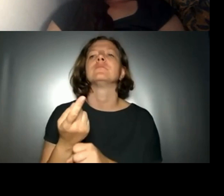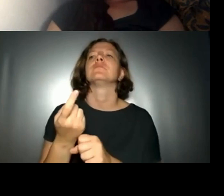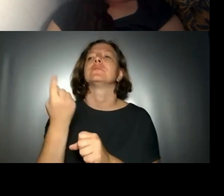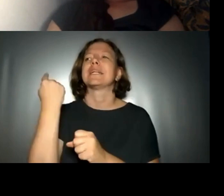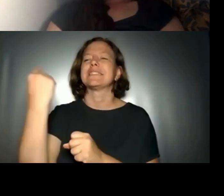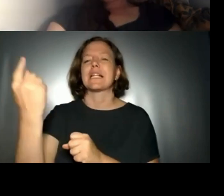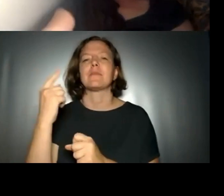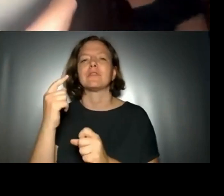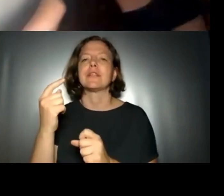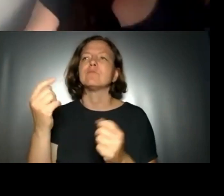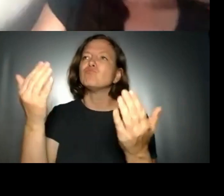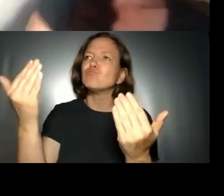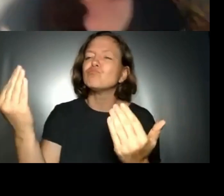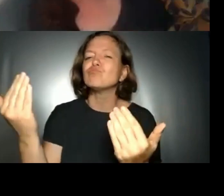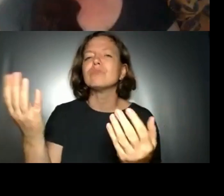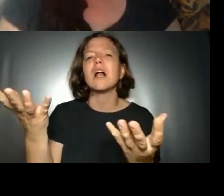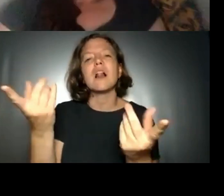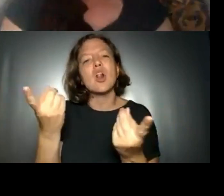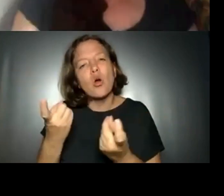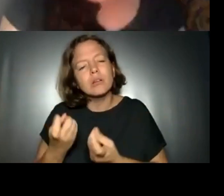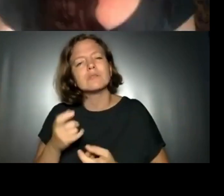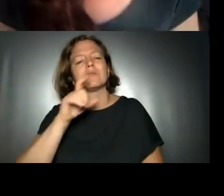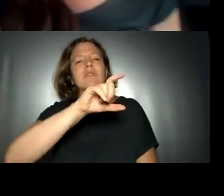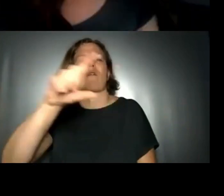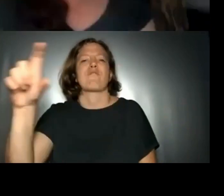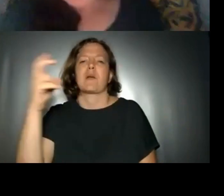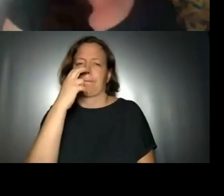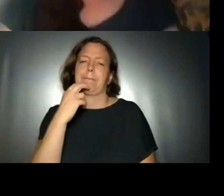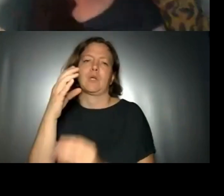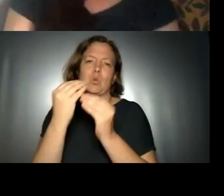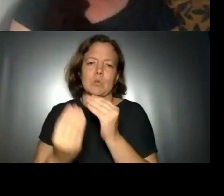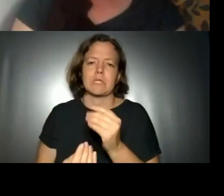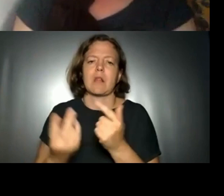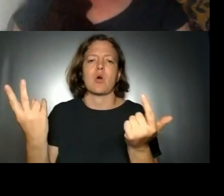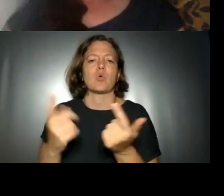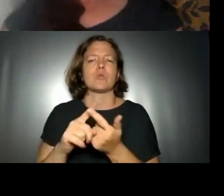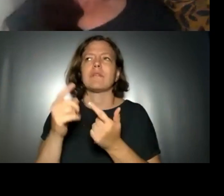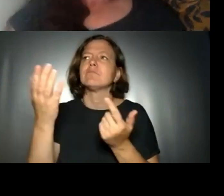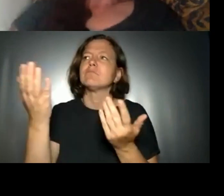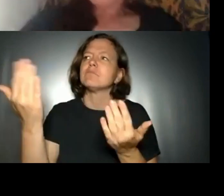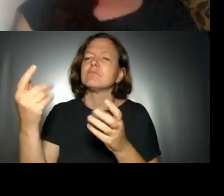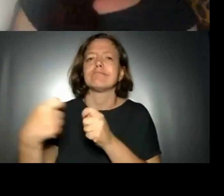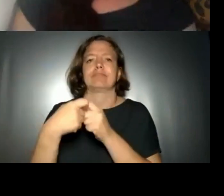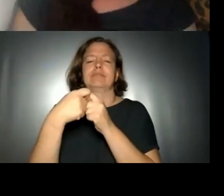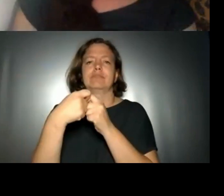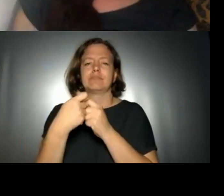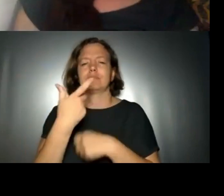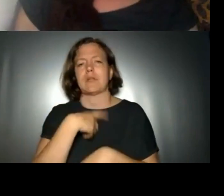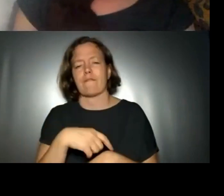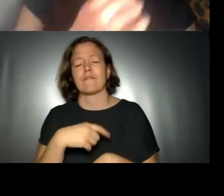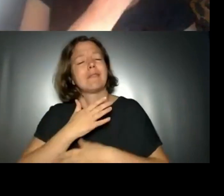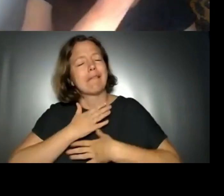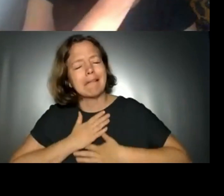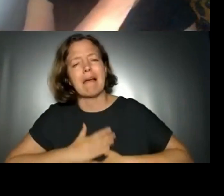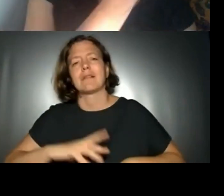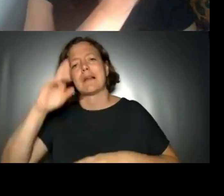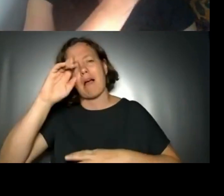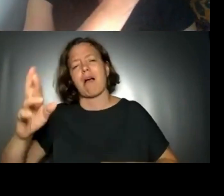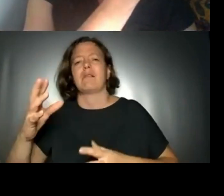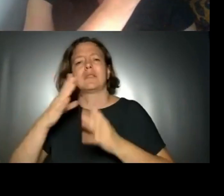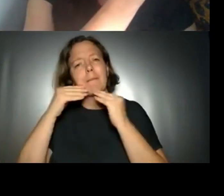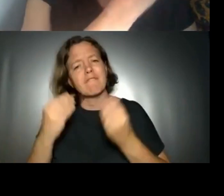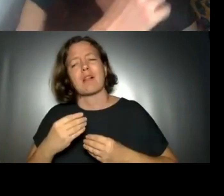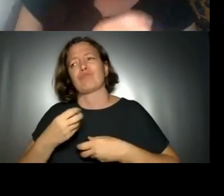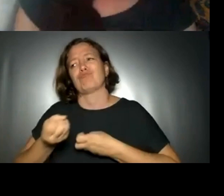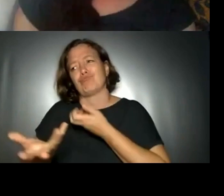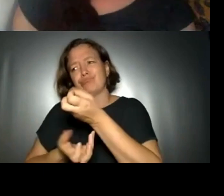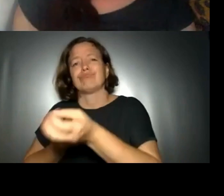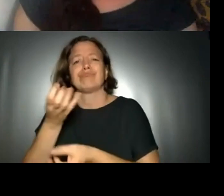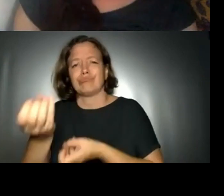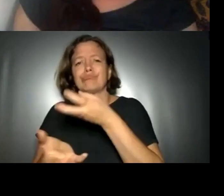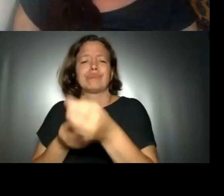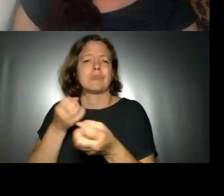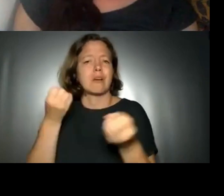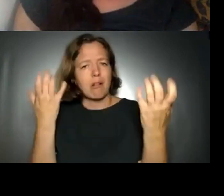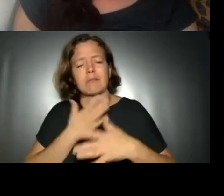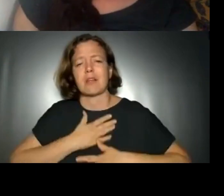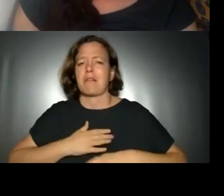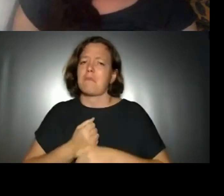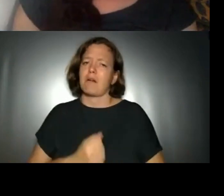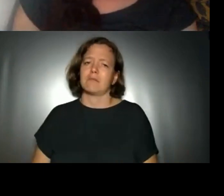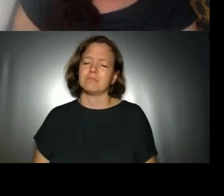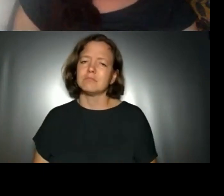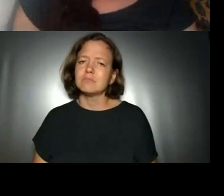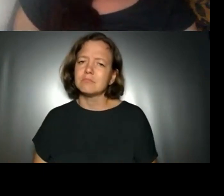And I mean also feel free to reach out to us. Like we are happy to give our advice. And you don't have to reinvent the wheel.